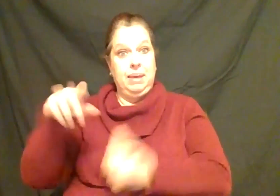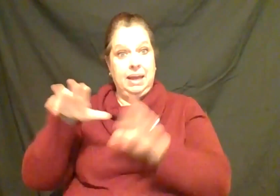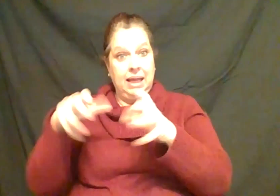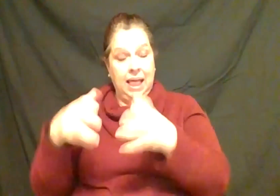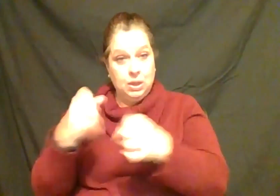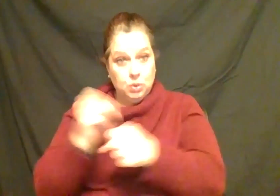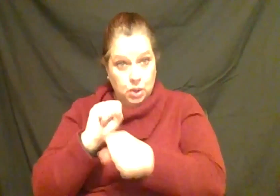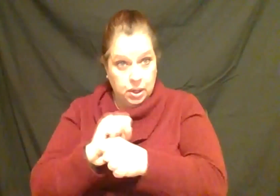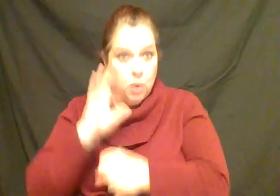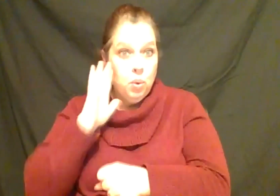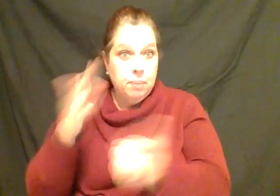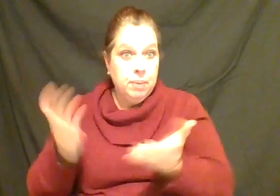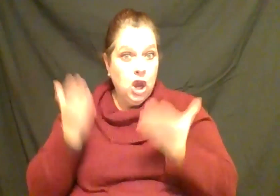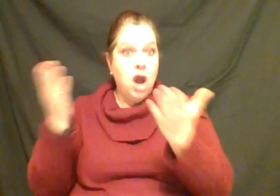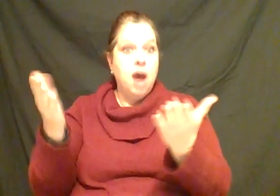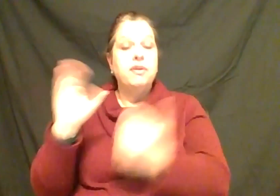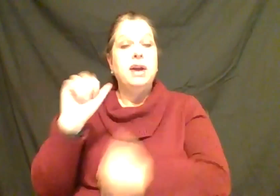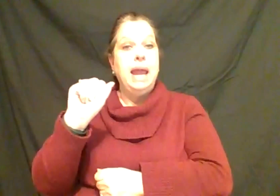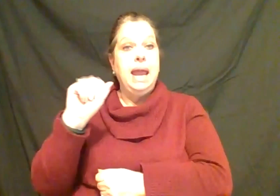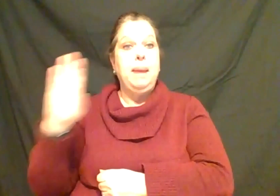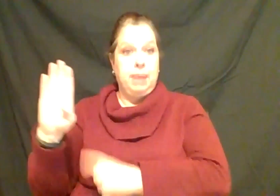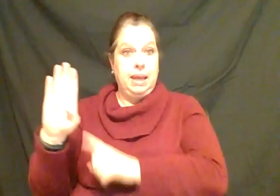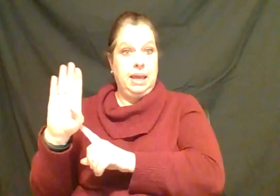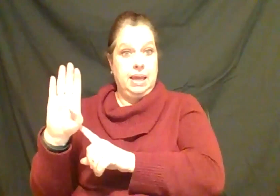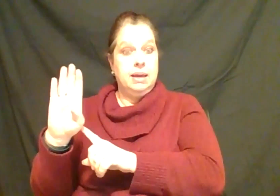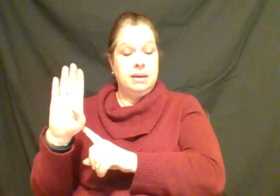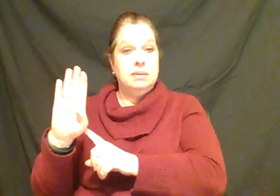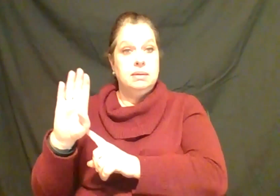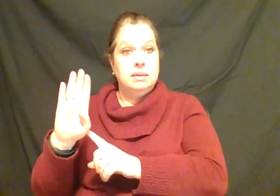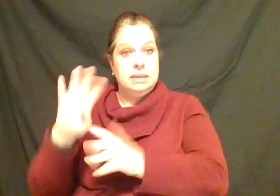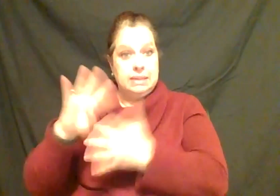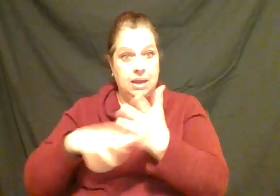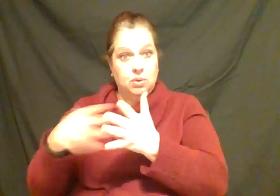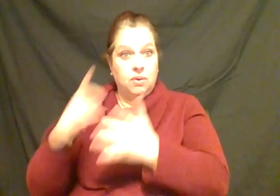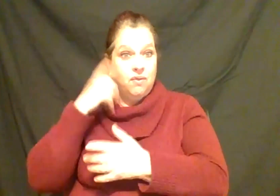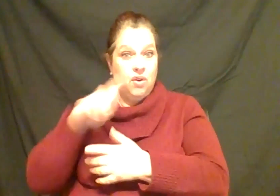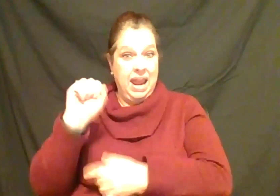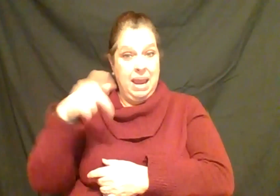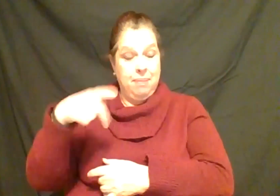would be offered a b um just so that when we take ap exams in may students will have